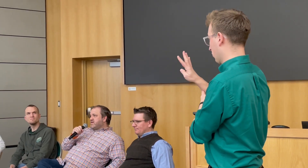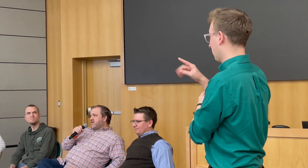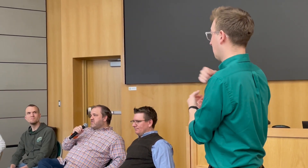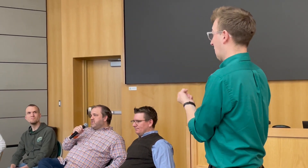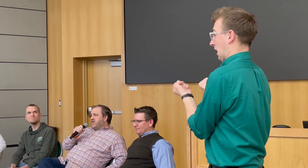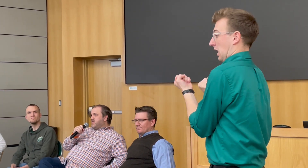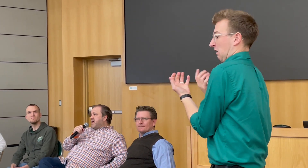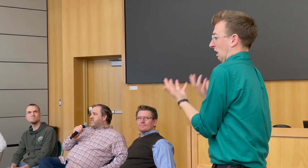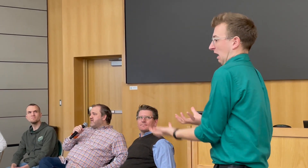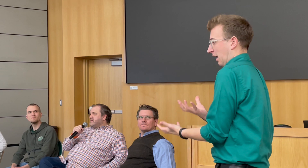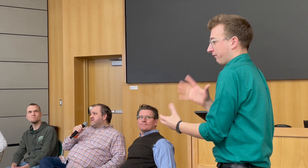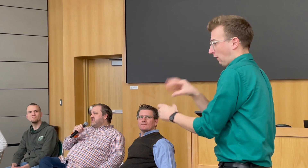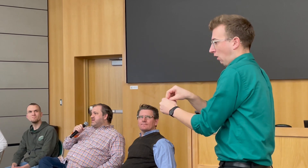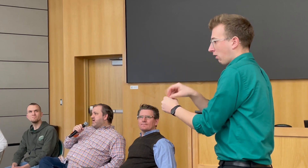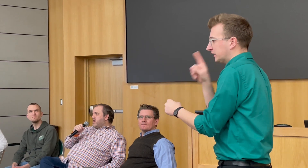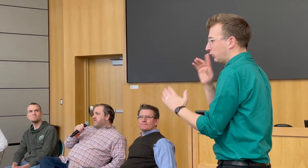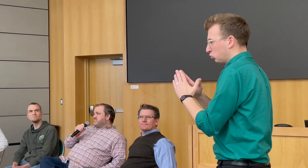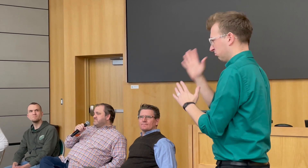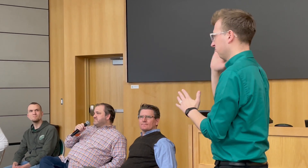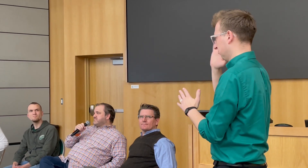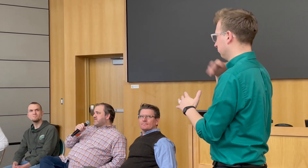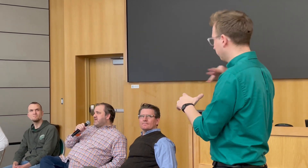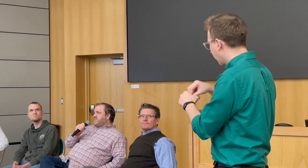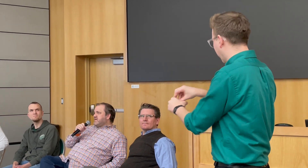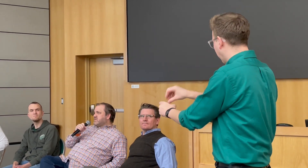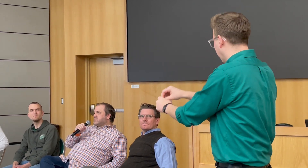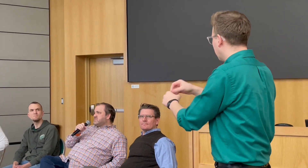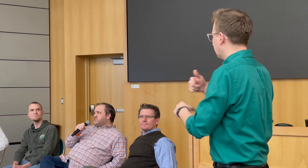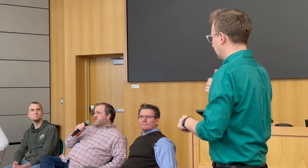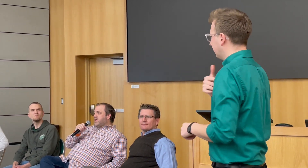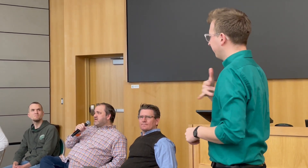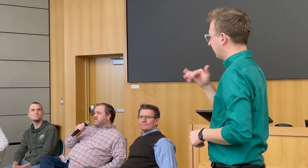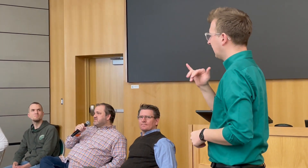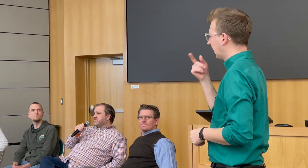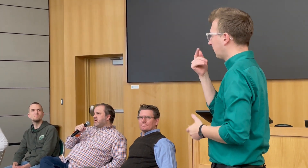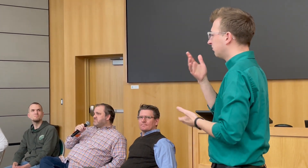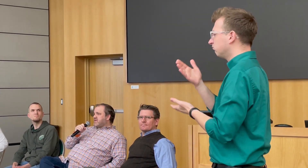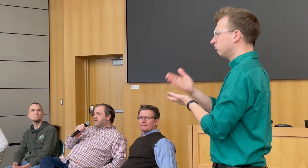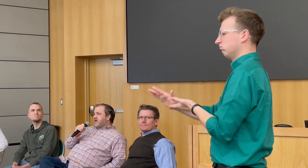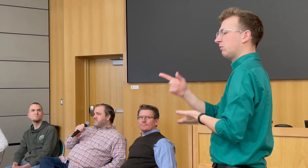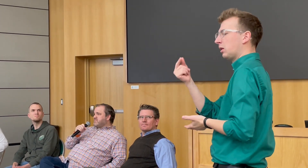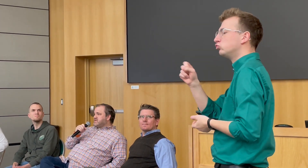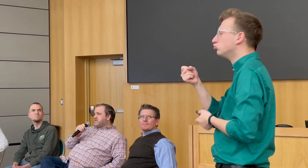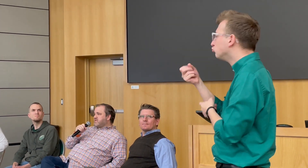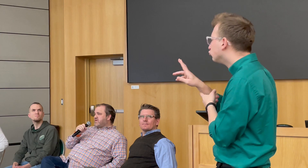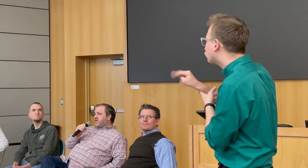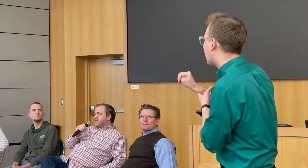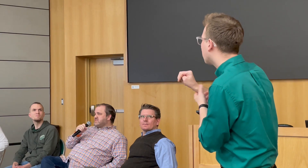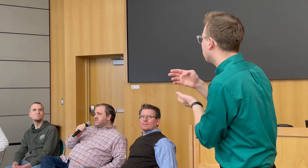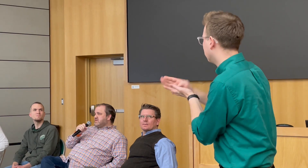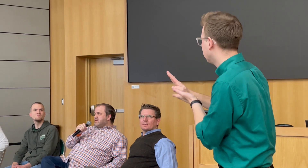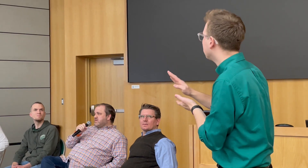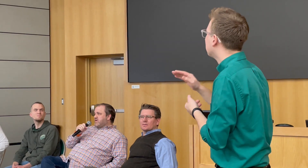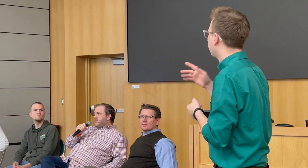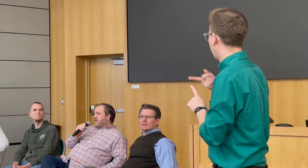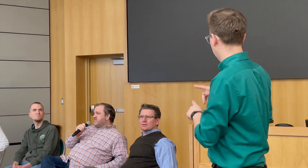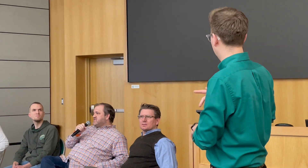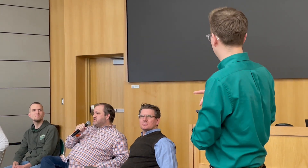the community that um I did feel shun um at the time as some of my friends who I made a decision